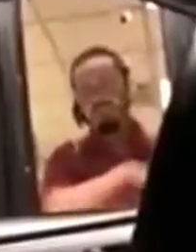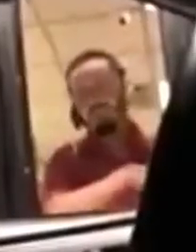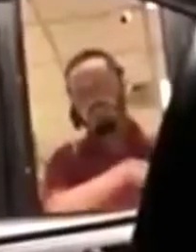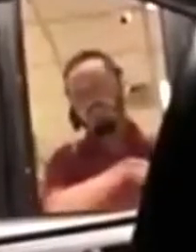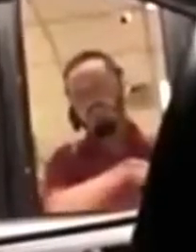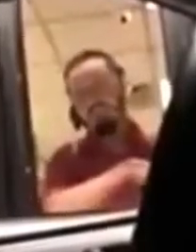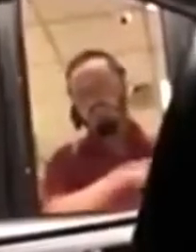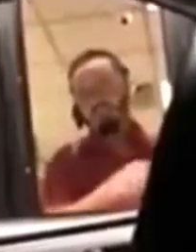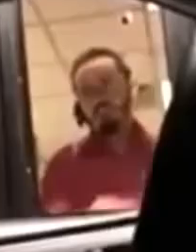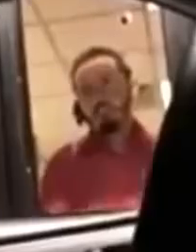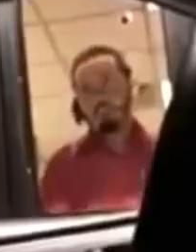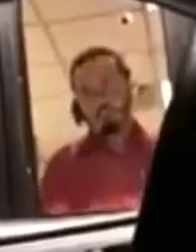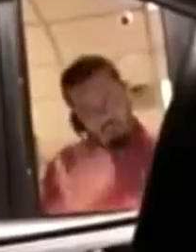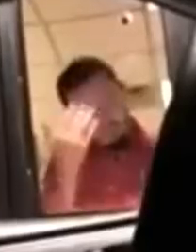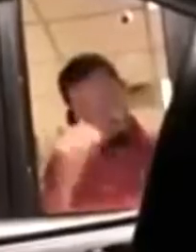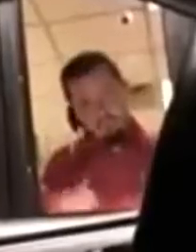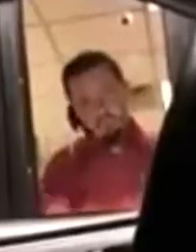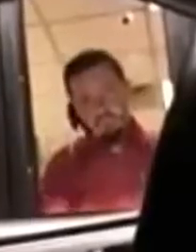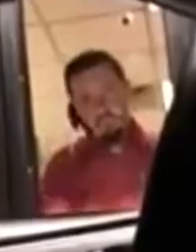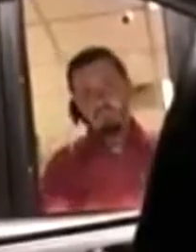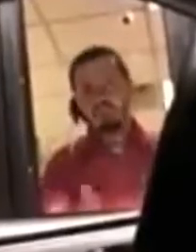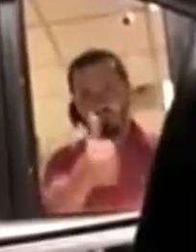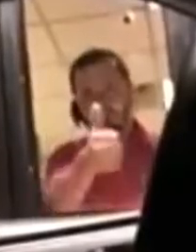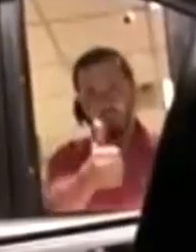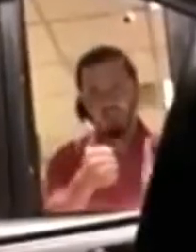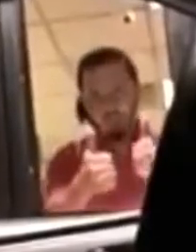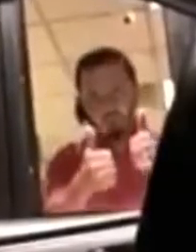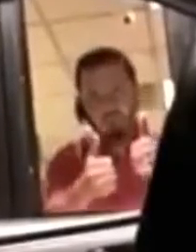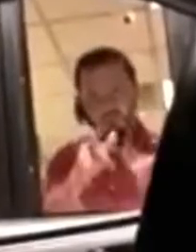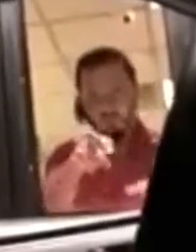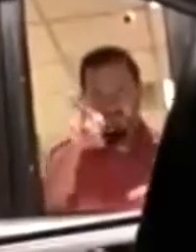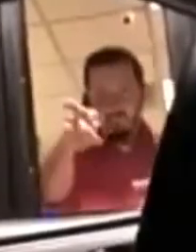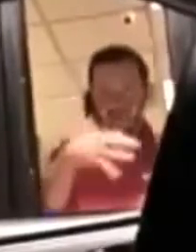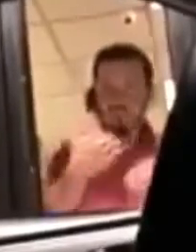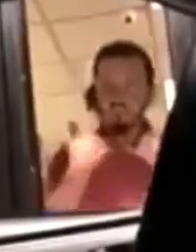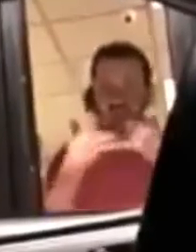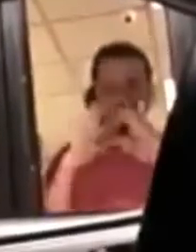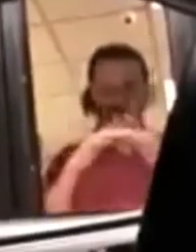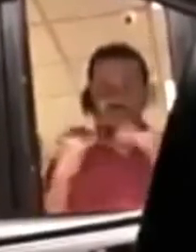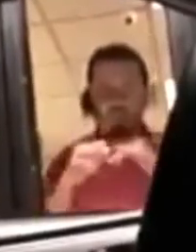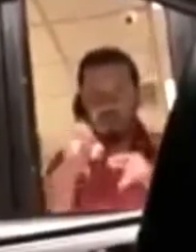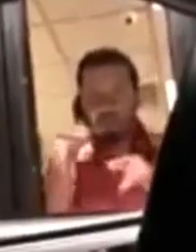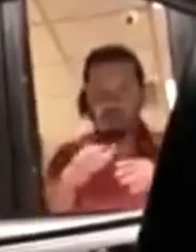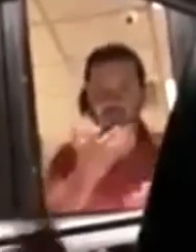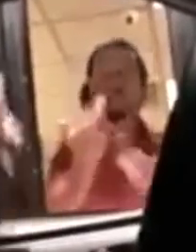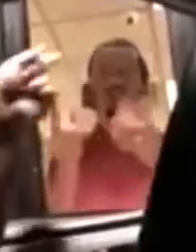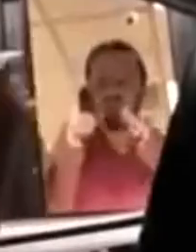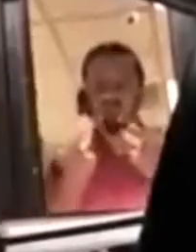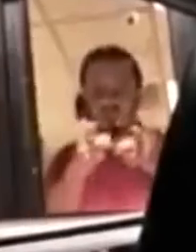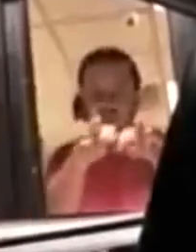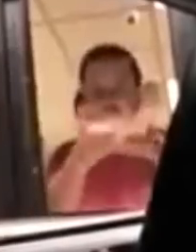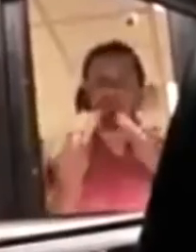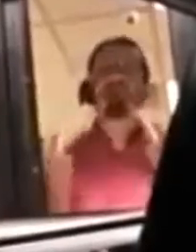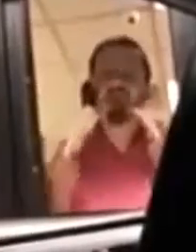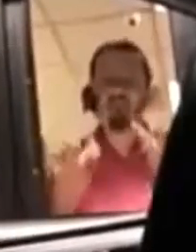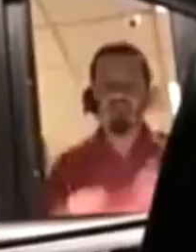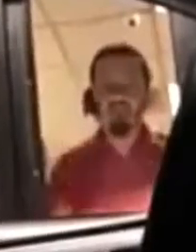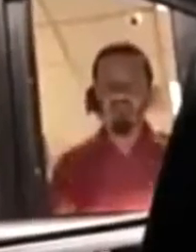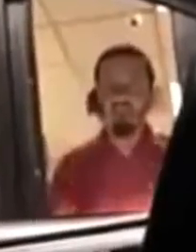NACIÓ SORDA Y SE COMUNICA A TRAVÉS DE LA LECTURA DE LABIOS Y LENGUAJE DE SEÑAS, INDIGNADA AFIRMA QUE SE SINTIÓ HUMILLADA